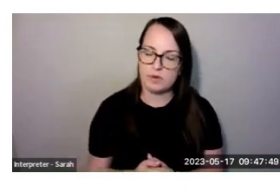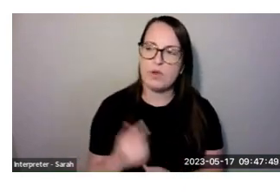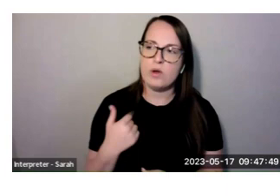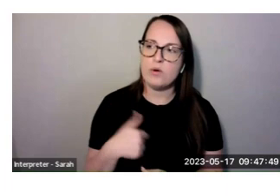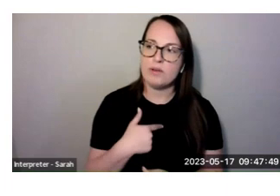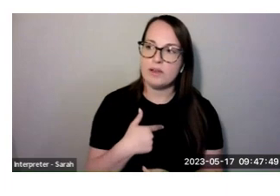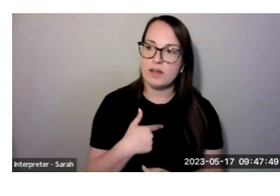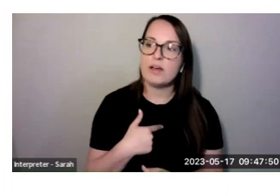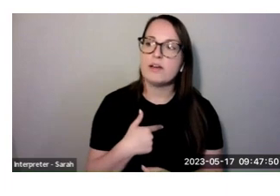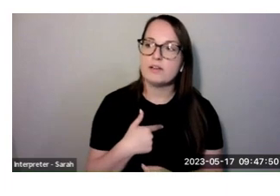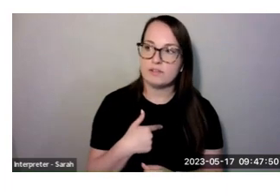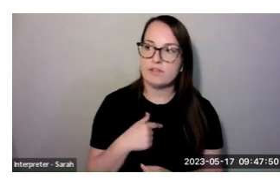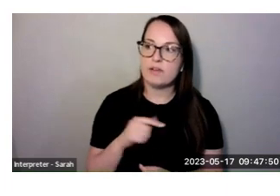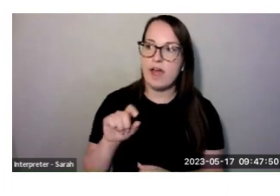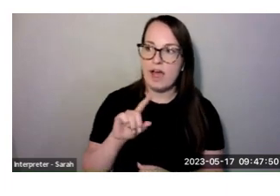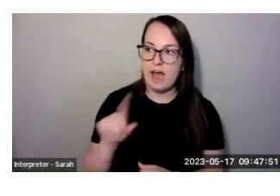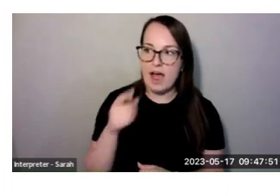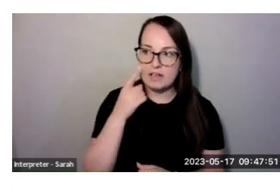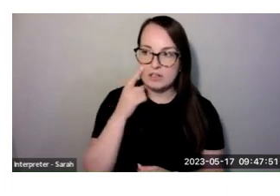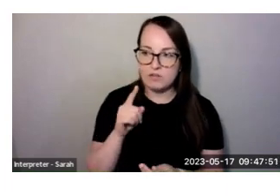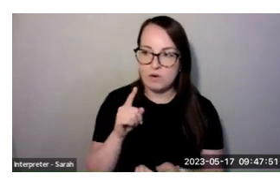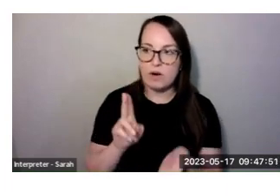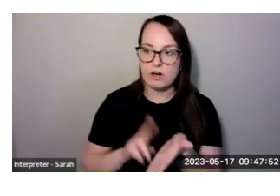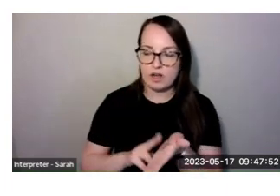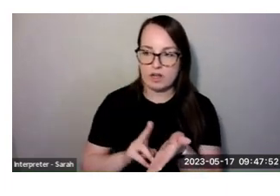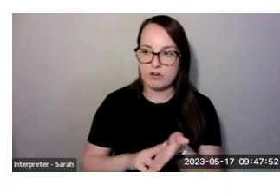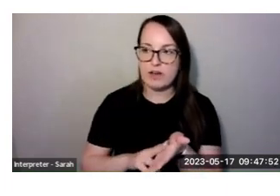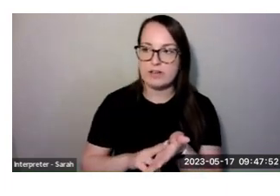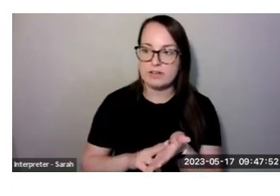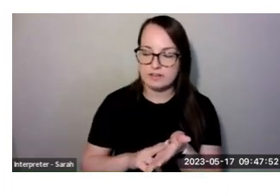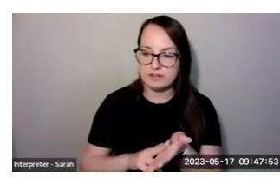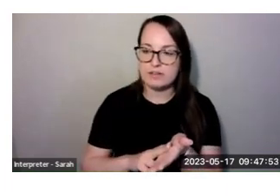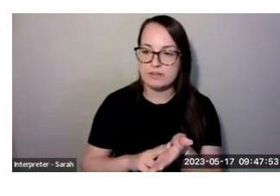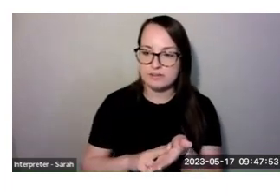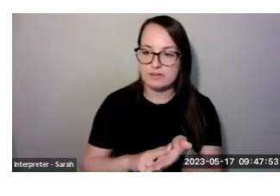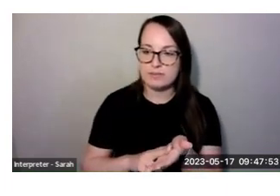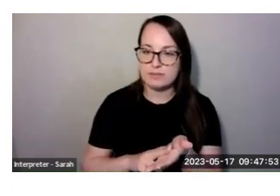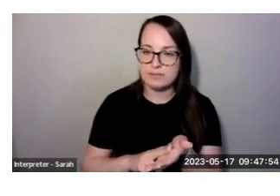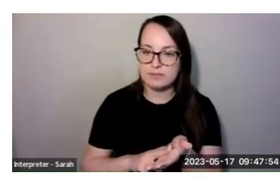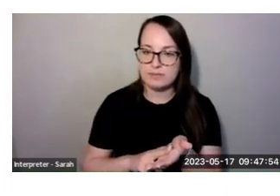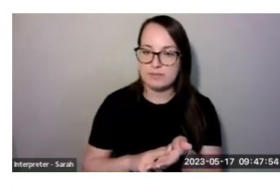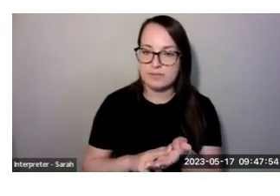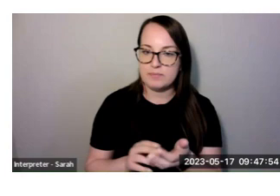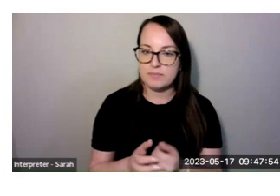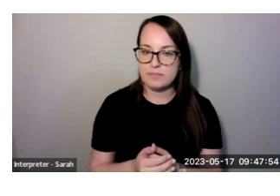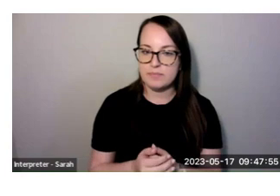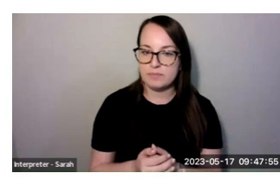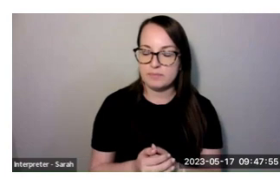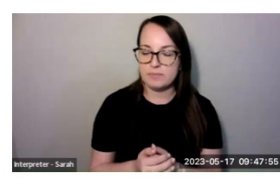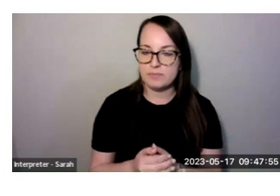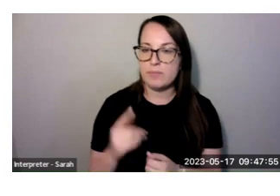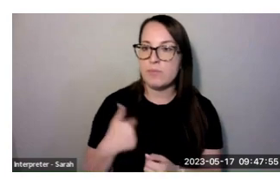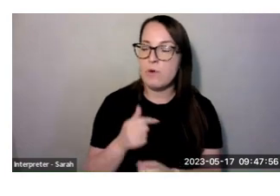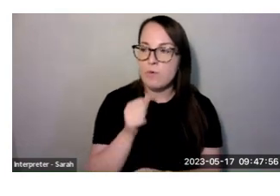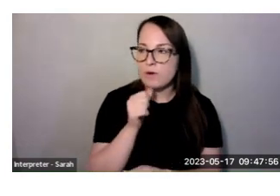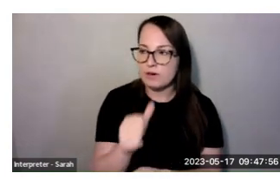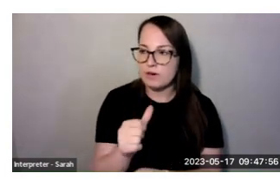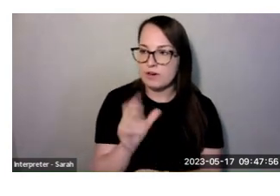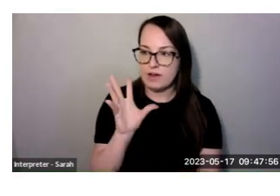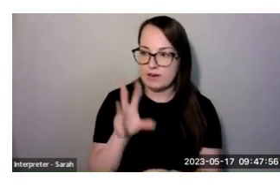notifying them of our service, and we have asked for contracts.